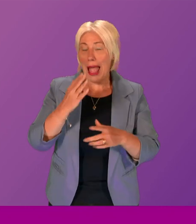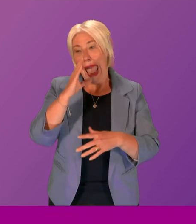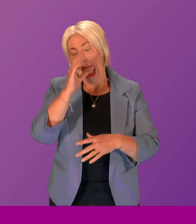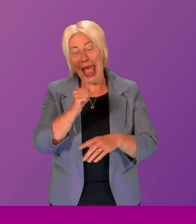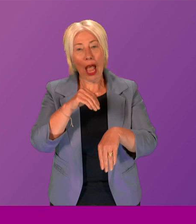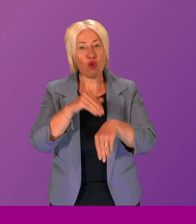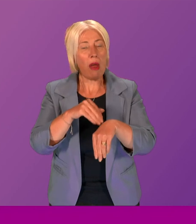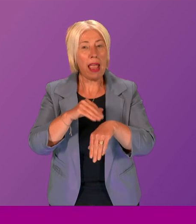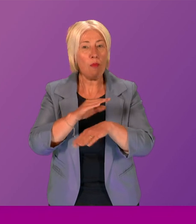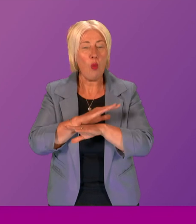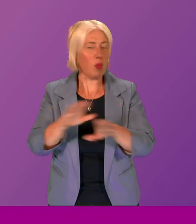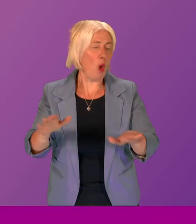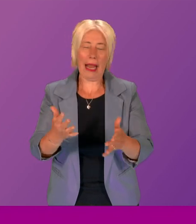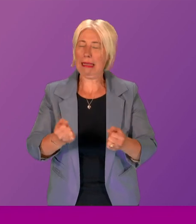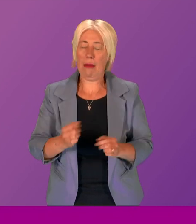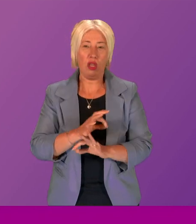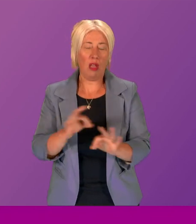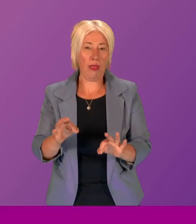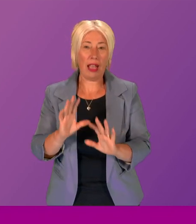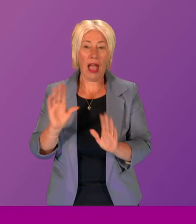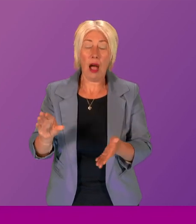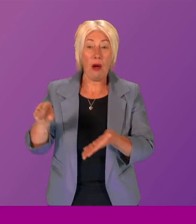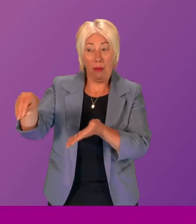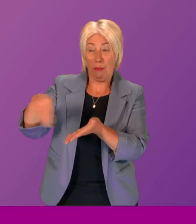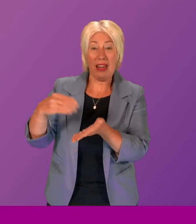However, when one takes money from a racist misogynist and then refuses to